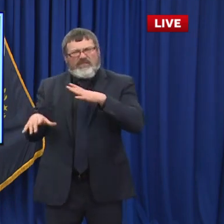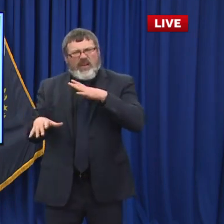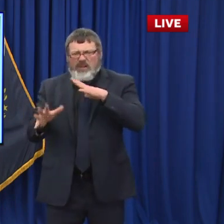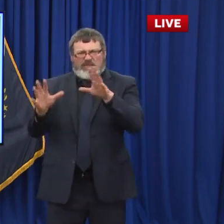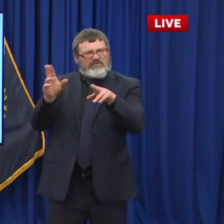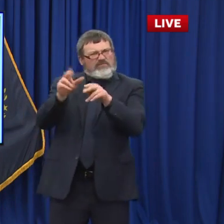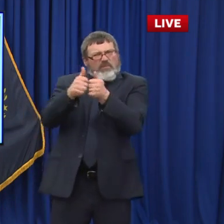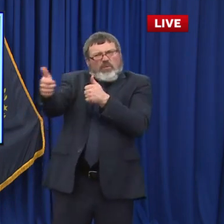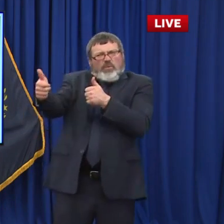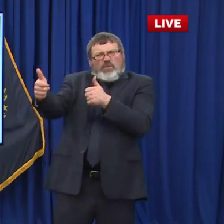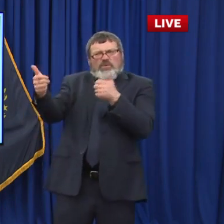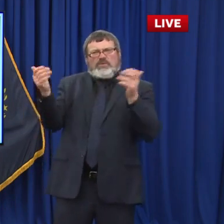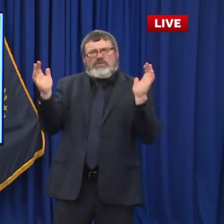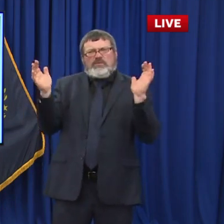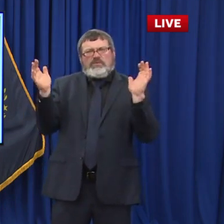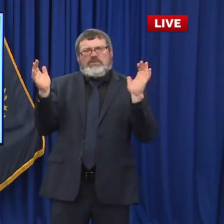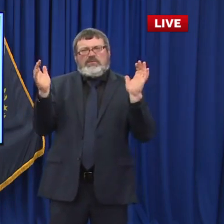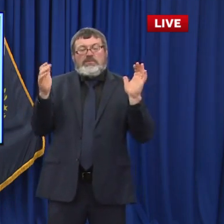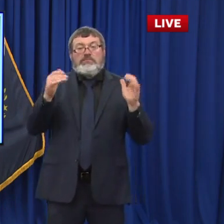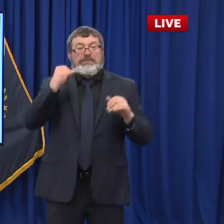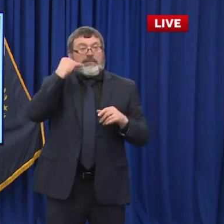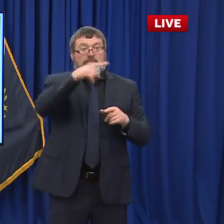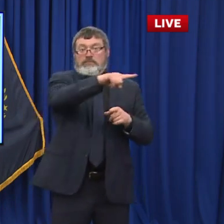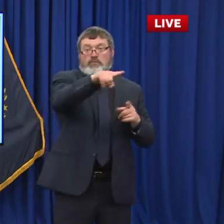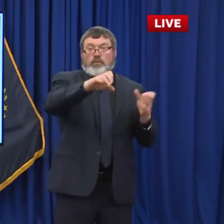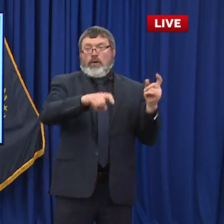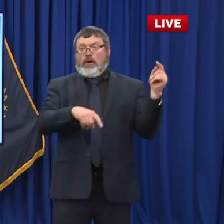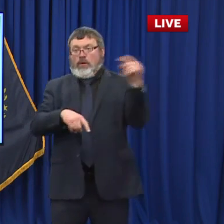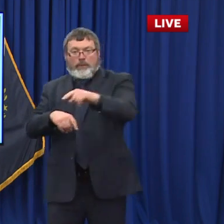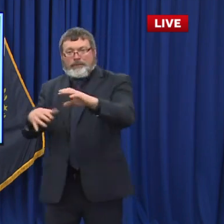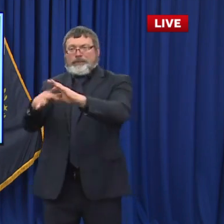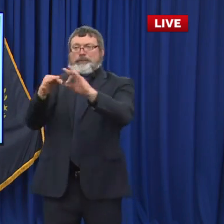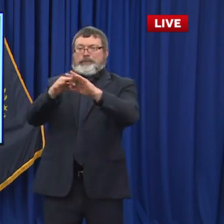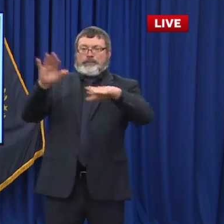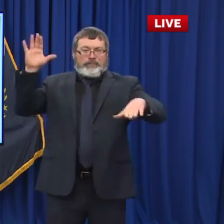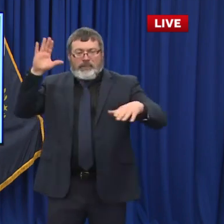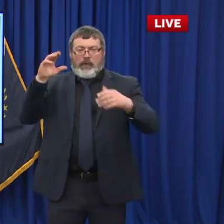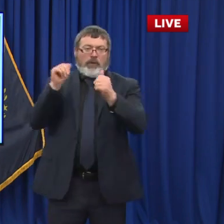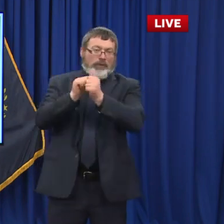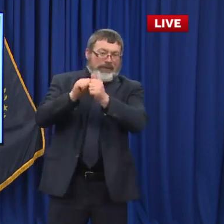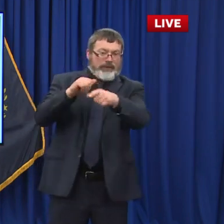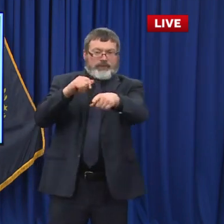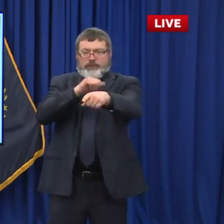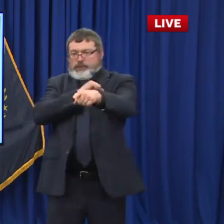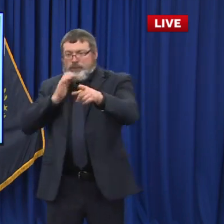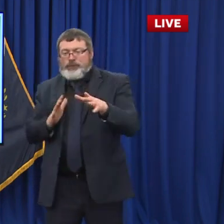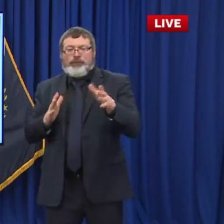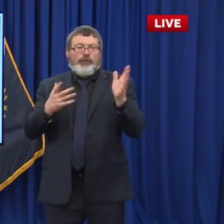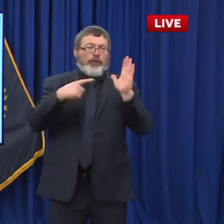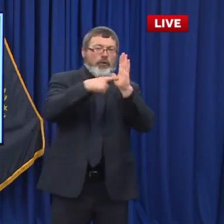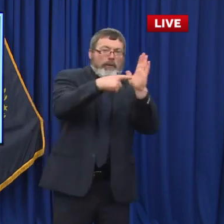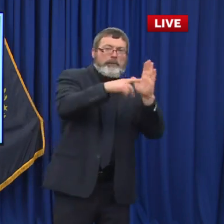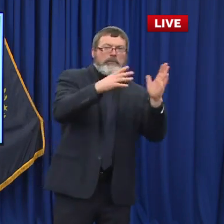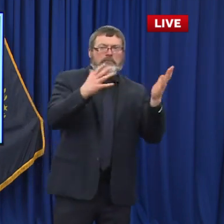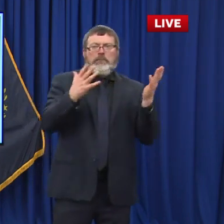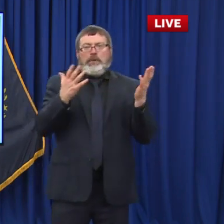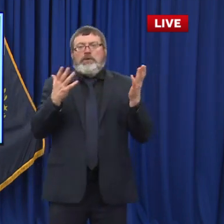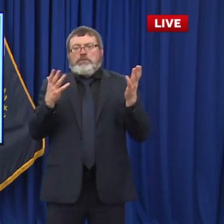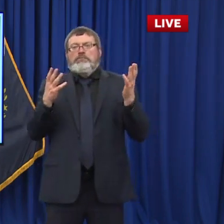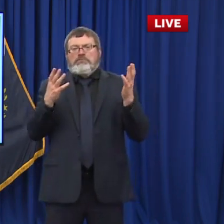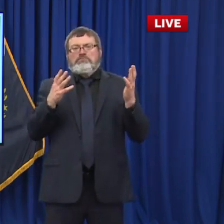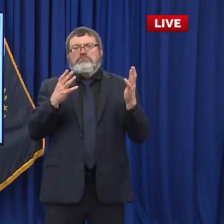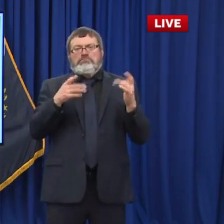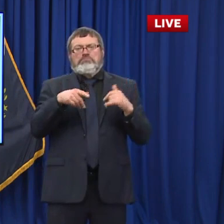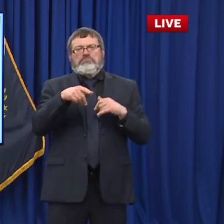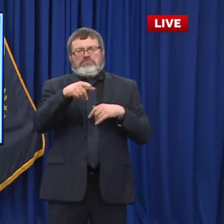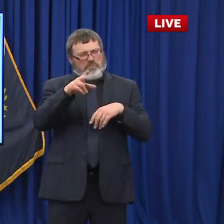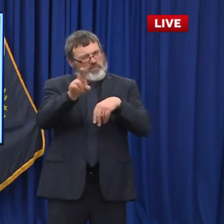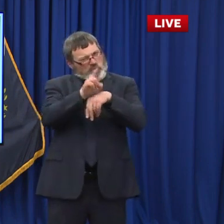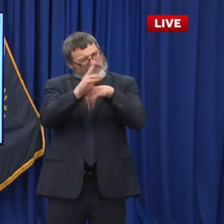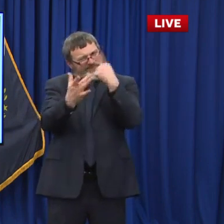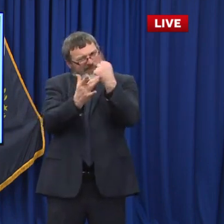COMFORTABLE POTENTIALLY COMING IN TO CERTAIN SITUATIONS WHETHER IT’S FROM THE PUBLIC THAT MIGHT TESTIFY WHETHER IT’S FROM A REPRESENTATIVE OR SENATOR THAT MIGHT SO BEING ON A COMMITTEE OR